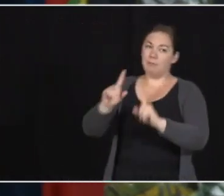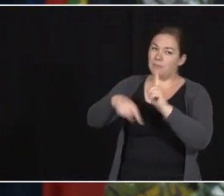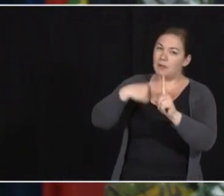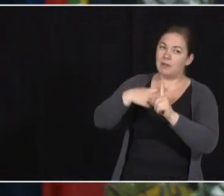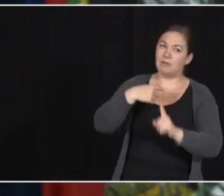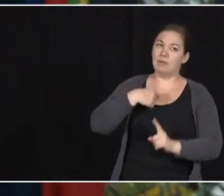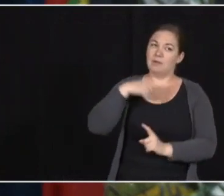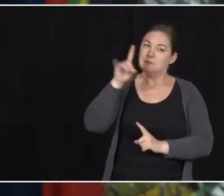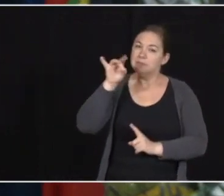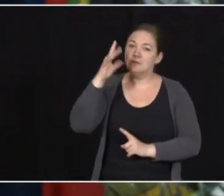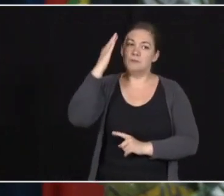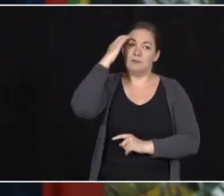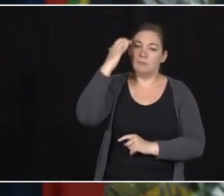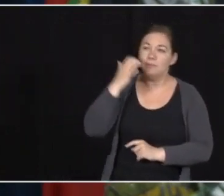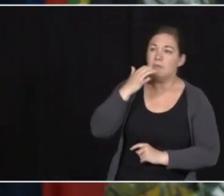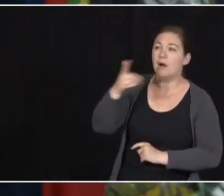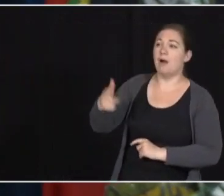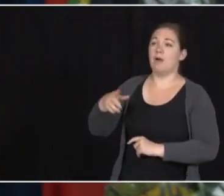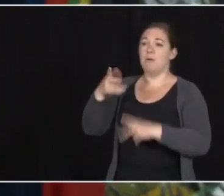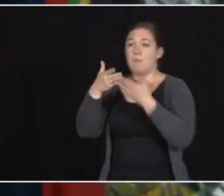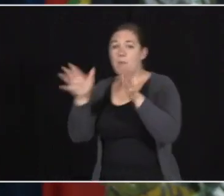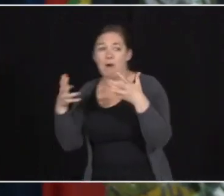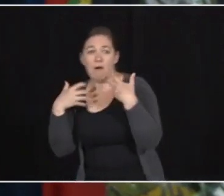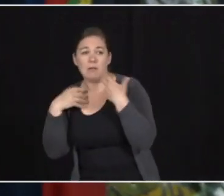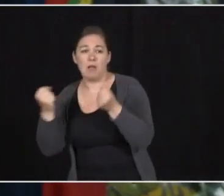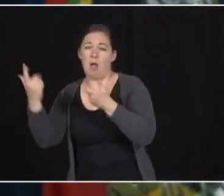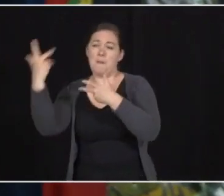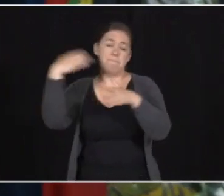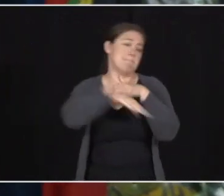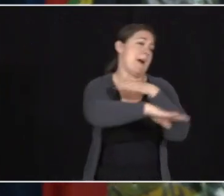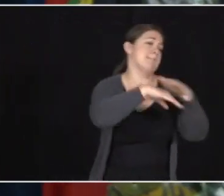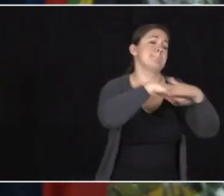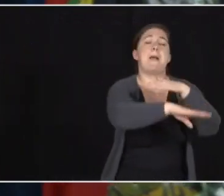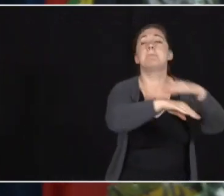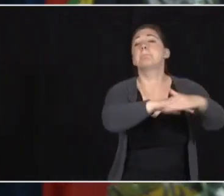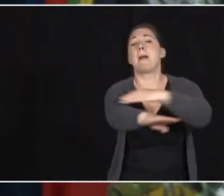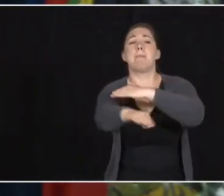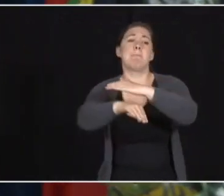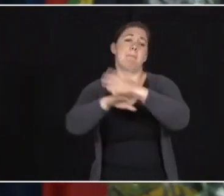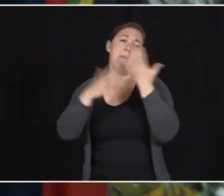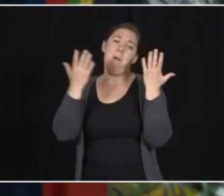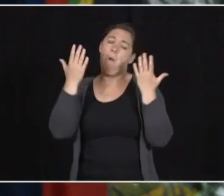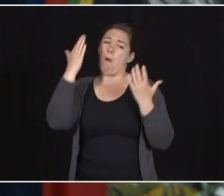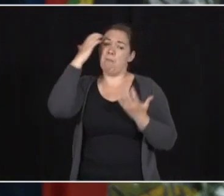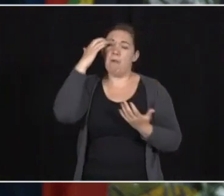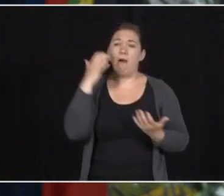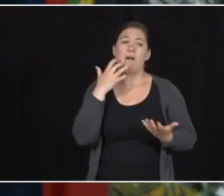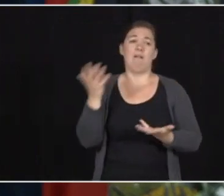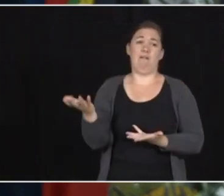available in the resources to go in these homes. They did go in. The hospitals went in to support them. Finally,